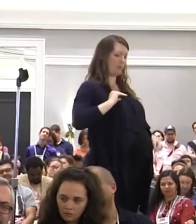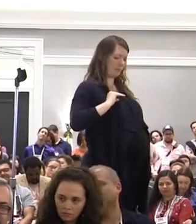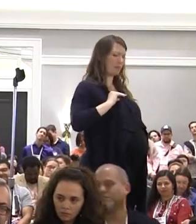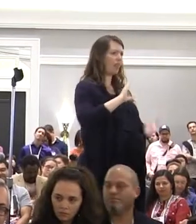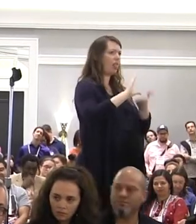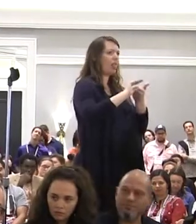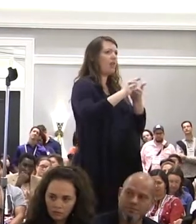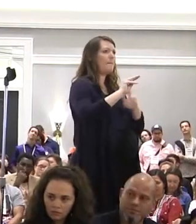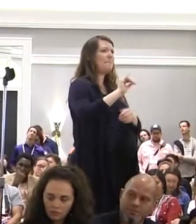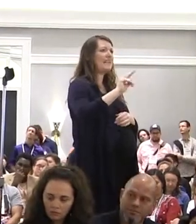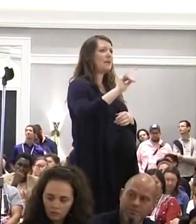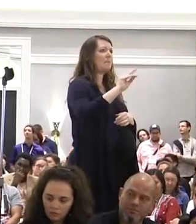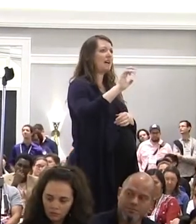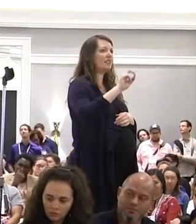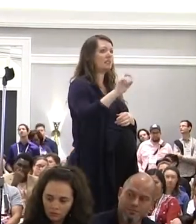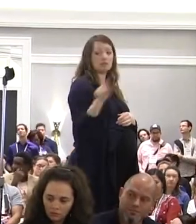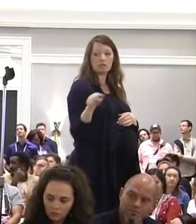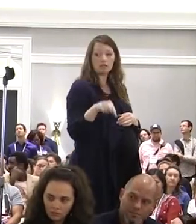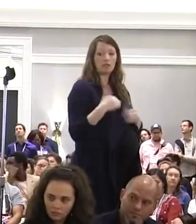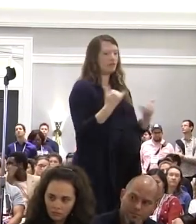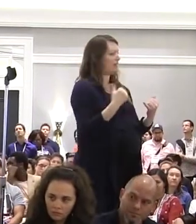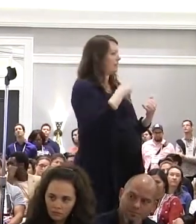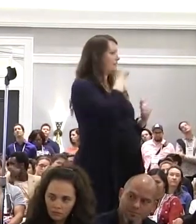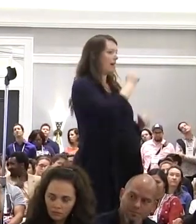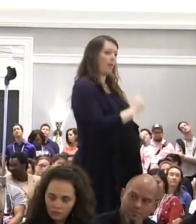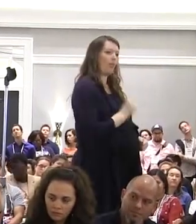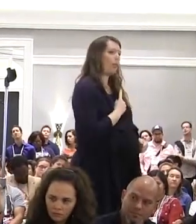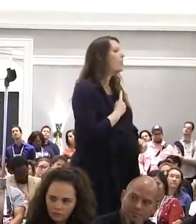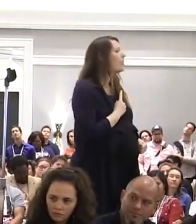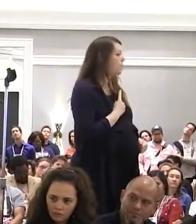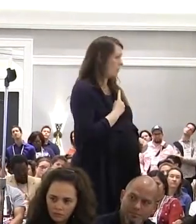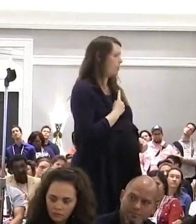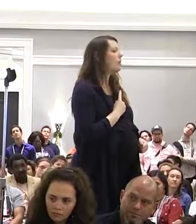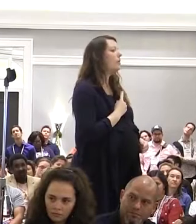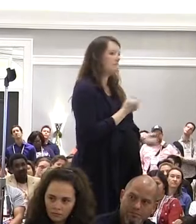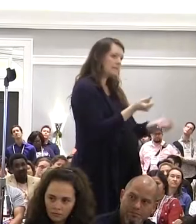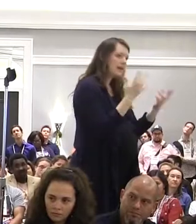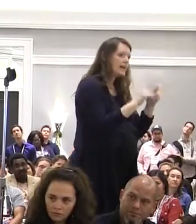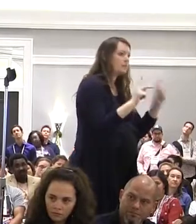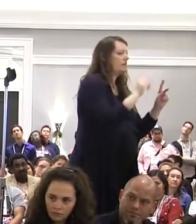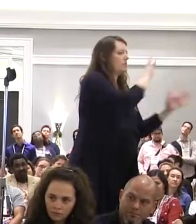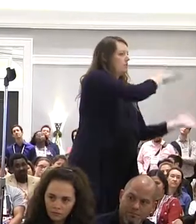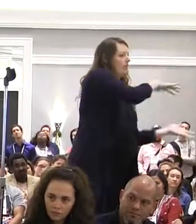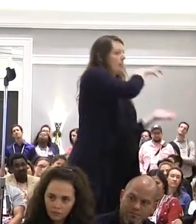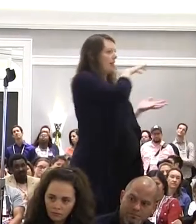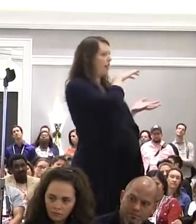(man 2) It is a space for me where I know I am not alone. I carry a lot of people with me, and I can carry that strength back to my workplace